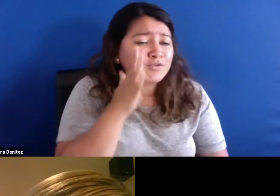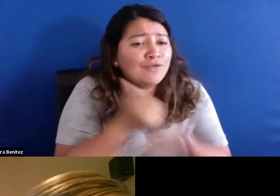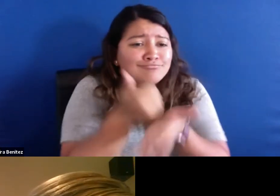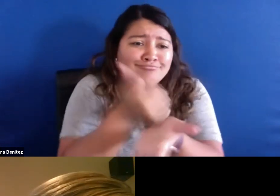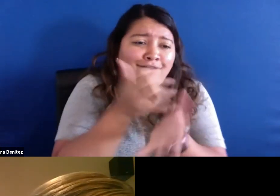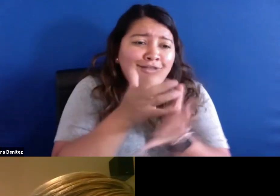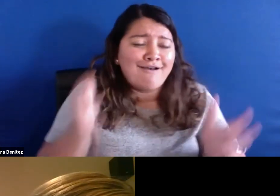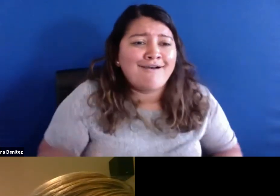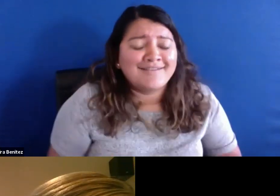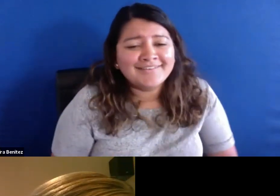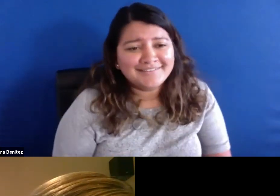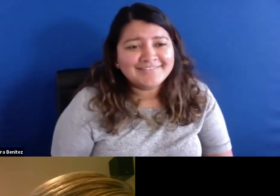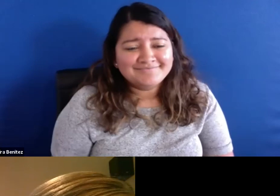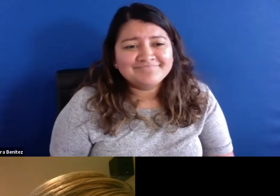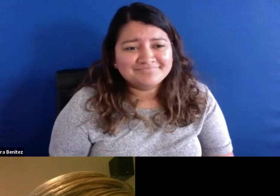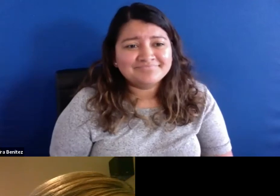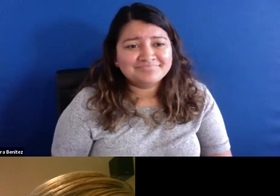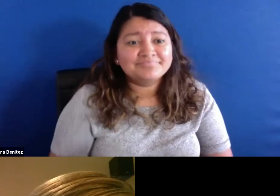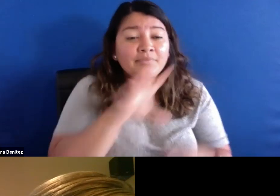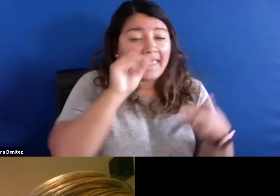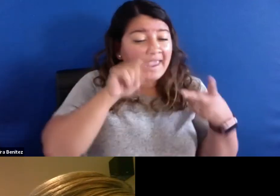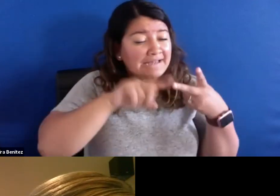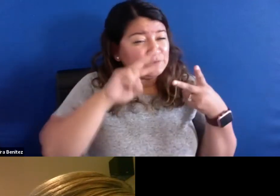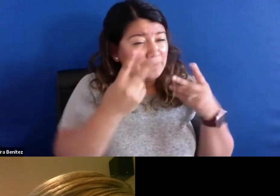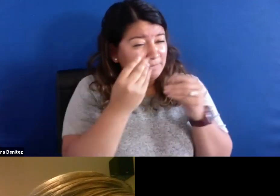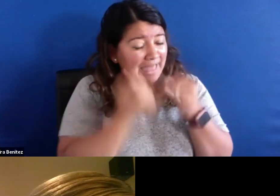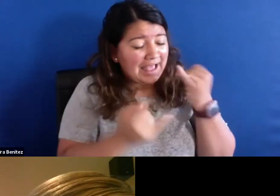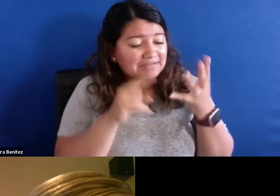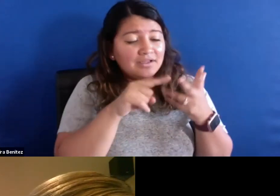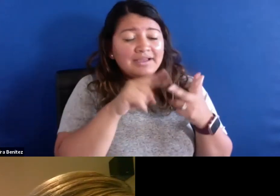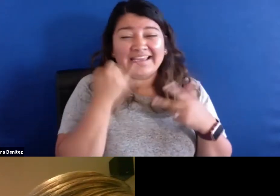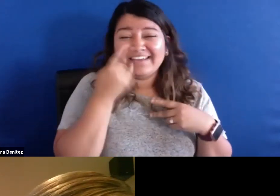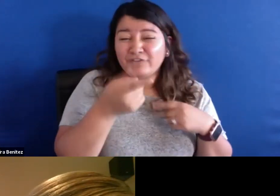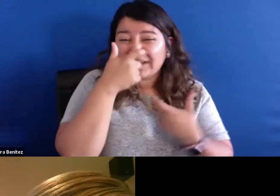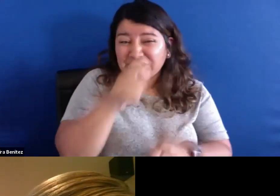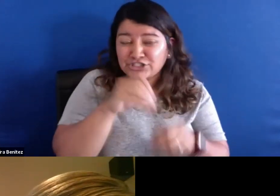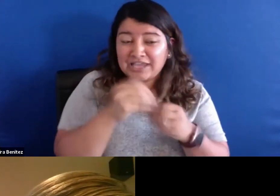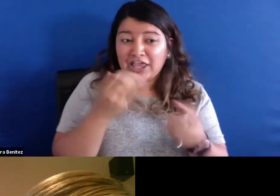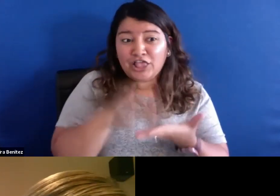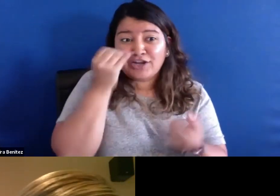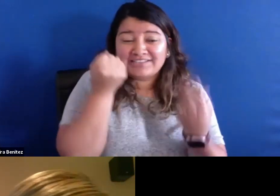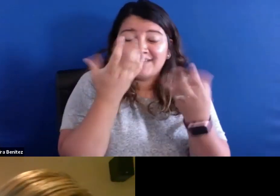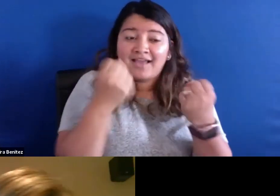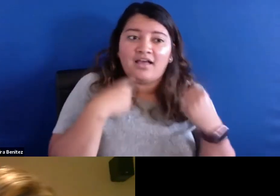I'll get you connected so I know she will be very helpful to you. And also one of the thing before I go,